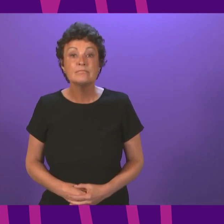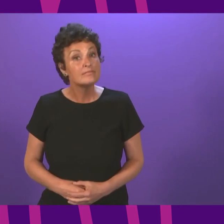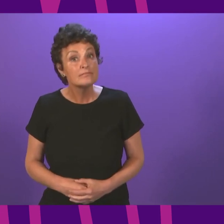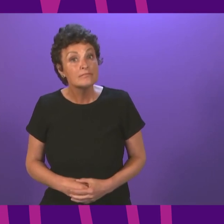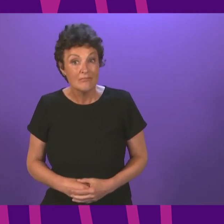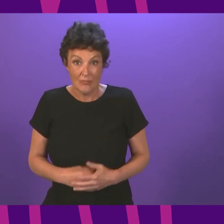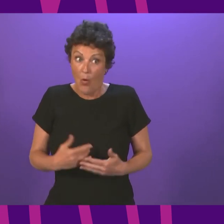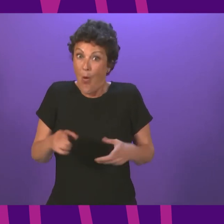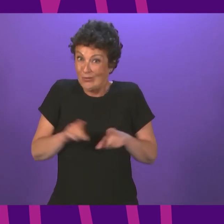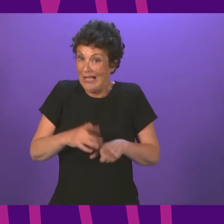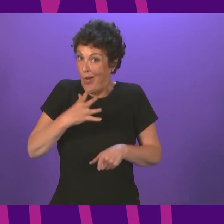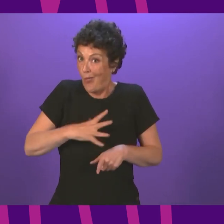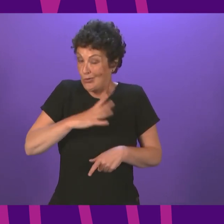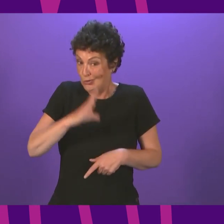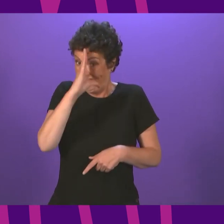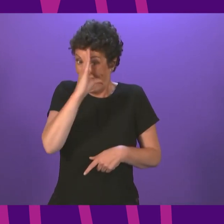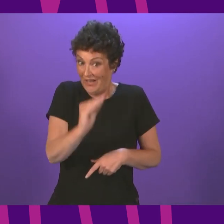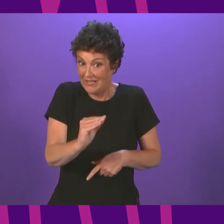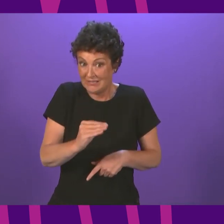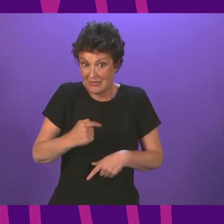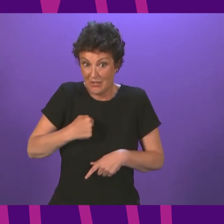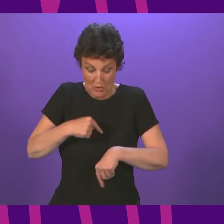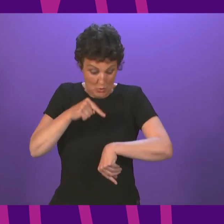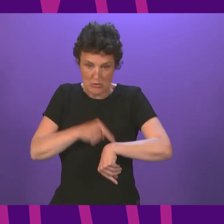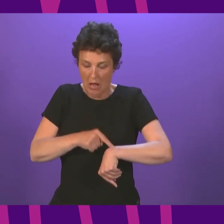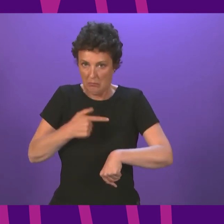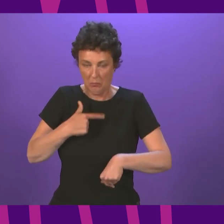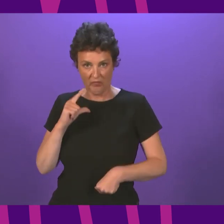Conservatives that the debate was taking place in an accelerated timescale and the argument